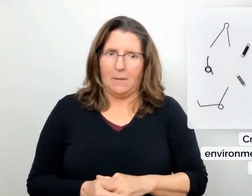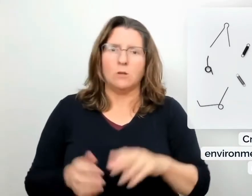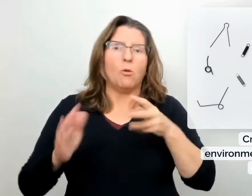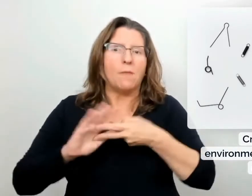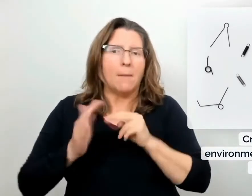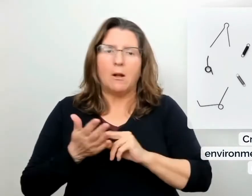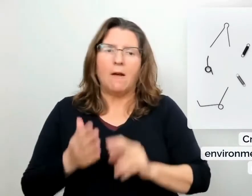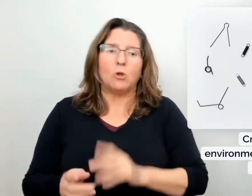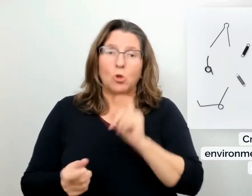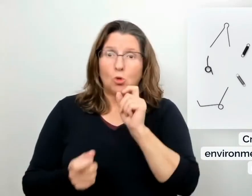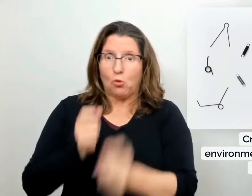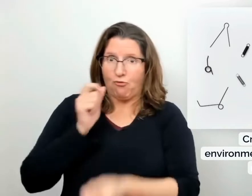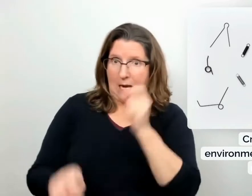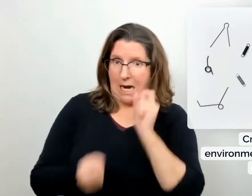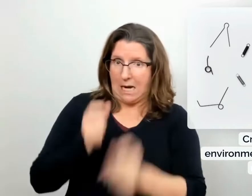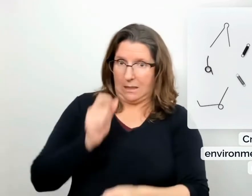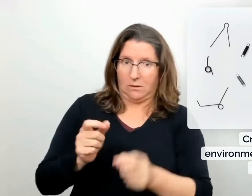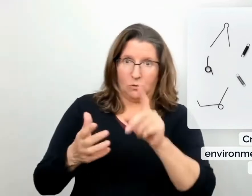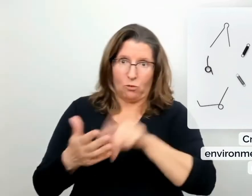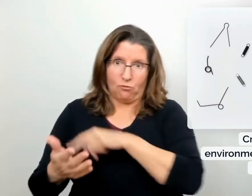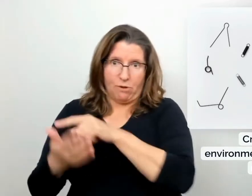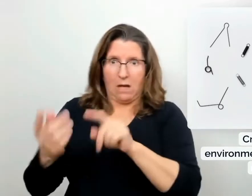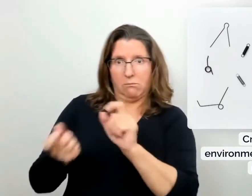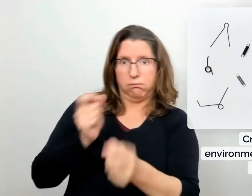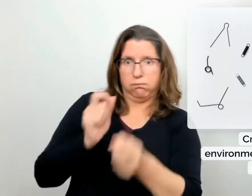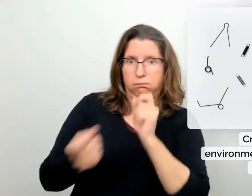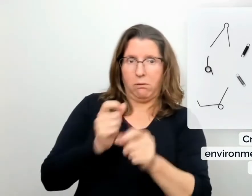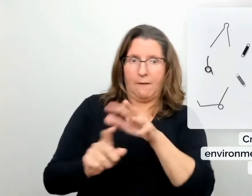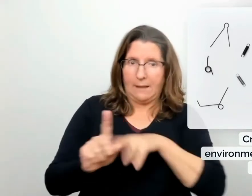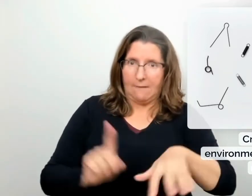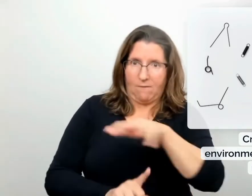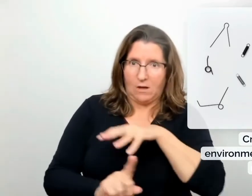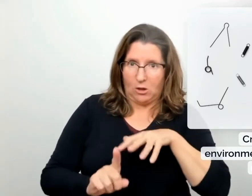We need to 'correct' the environment.